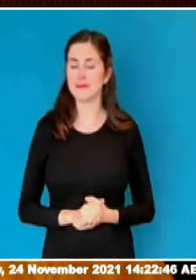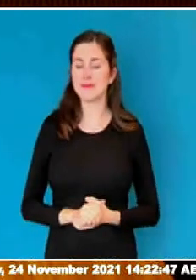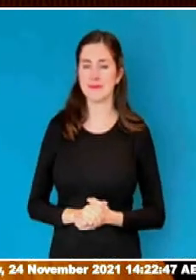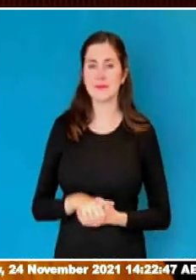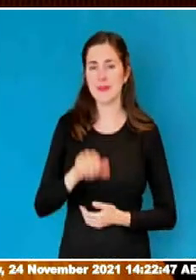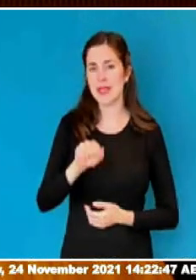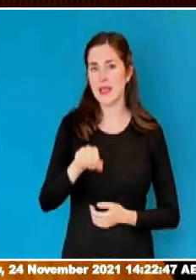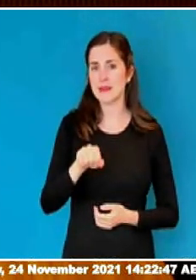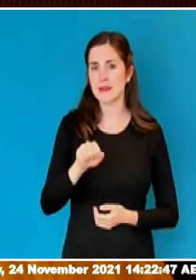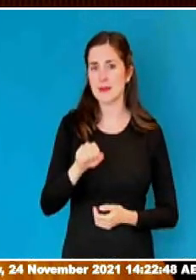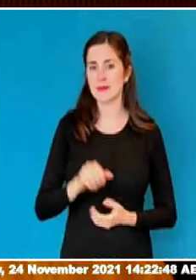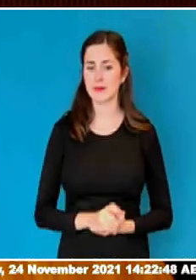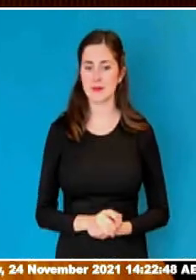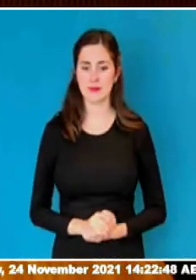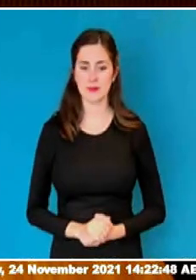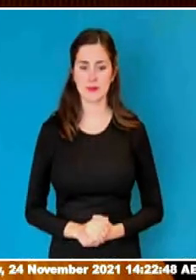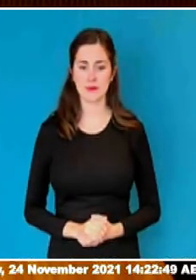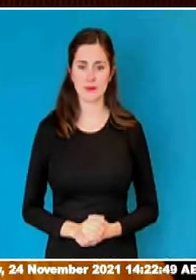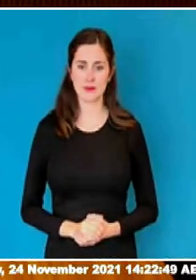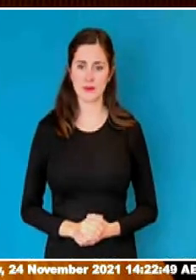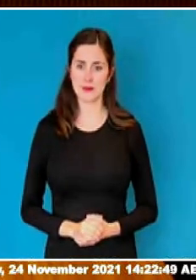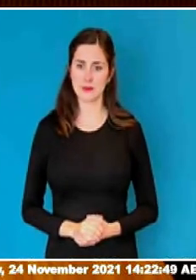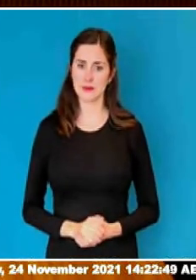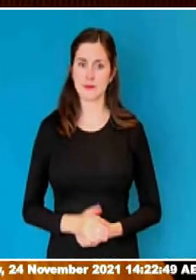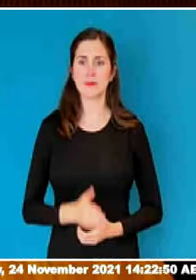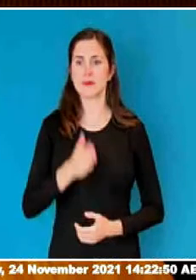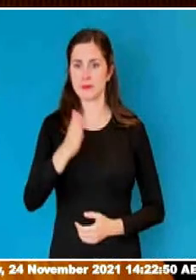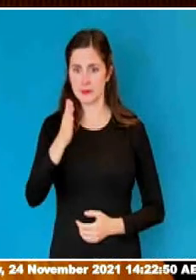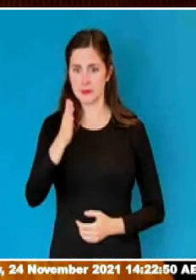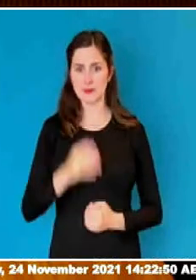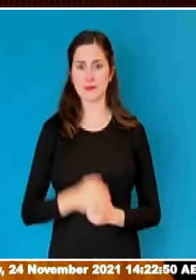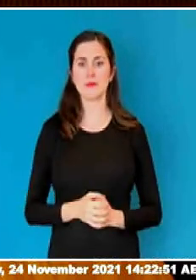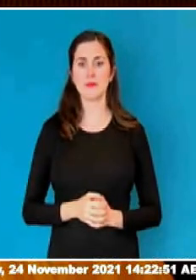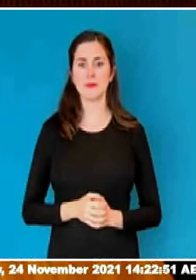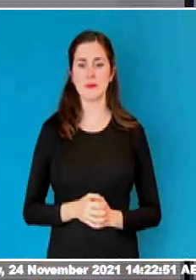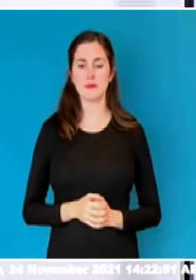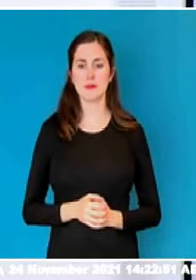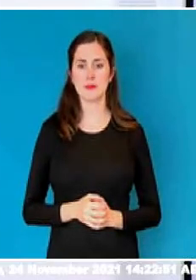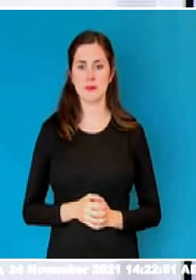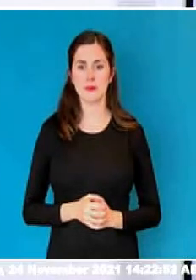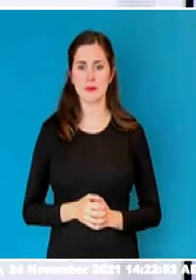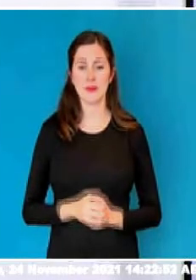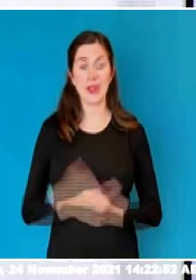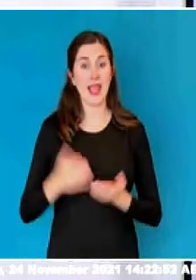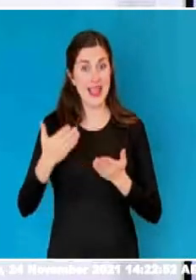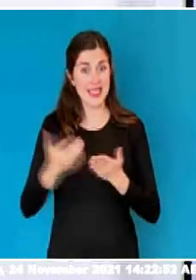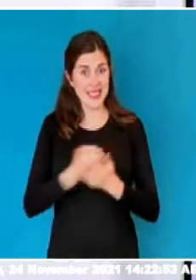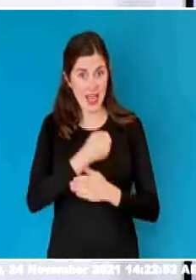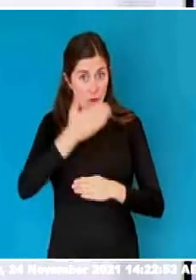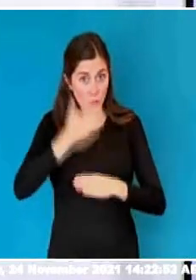Ms Baxter, can I ask you, does Safe Work have any data or has Safe Work